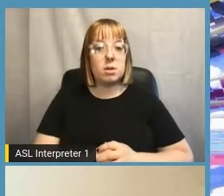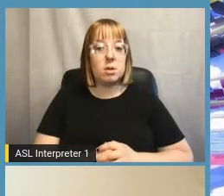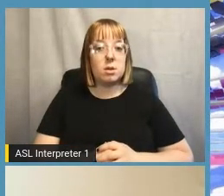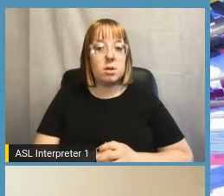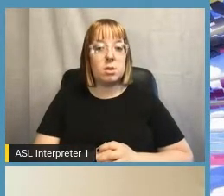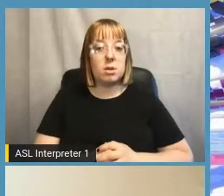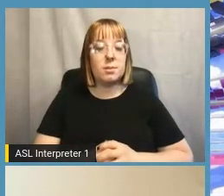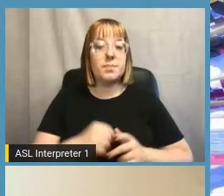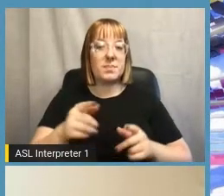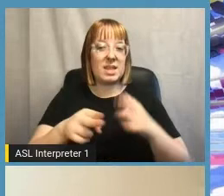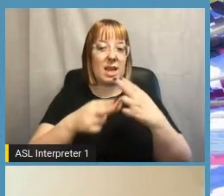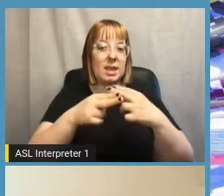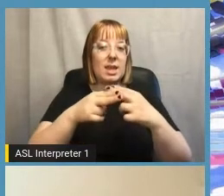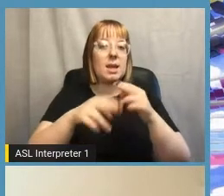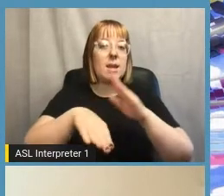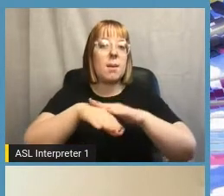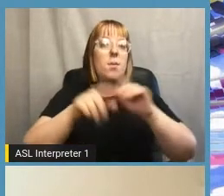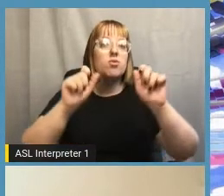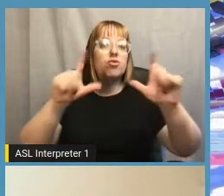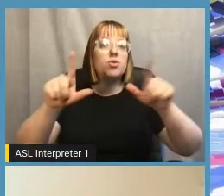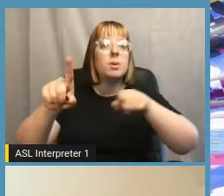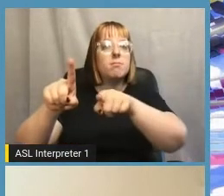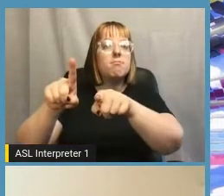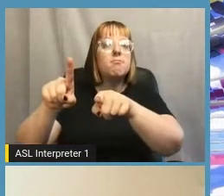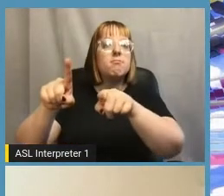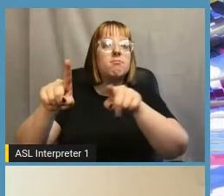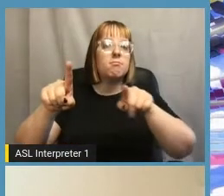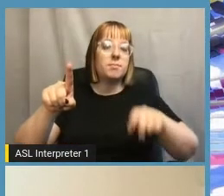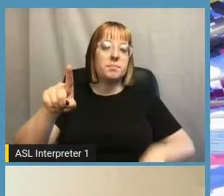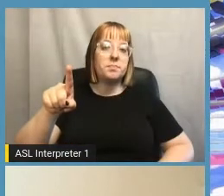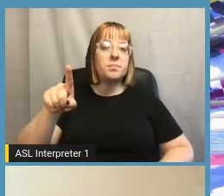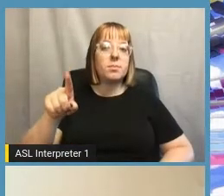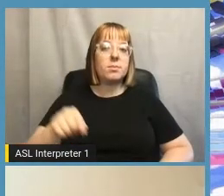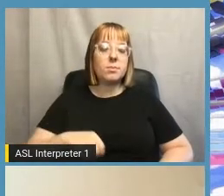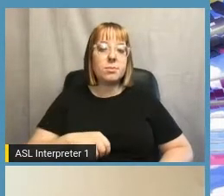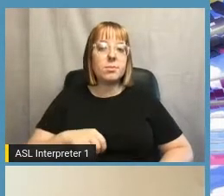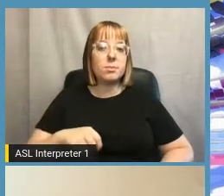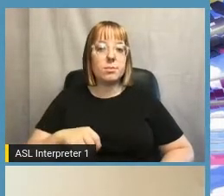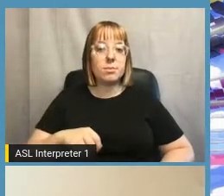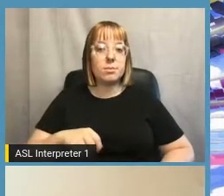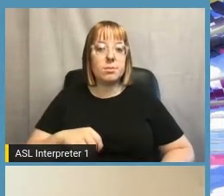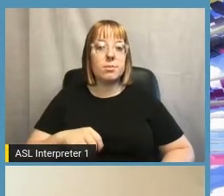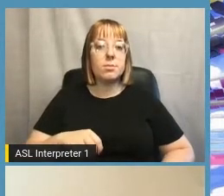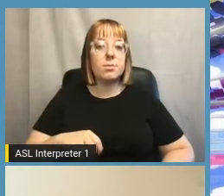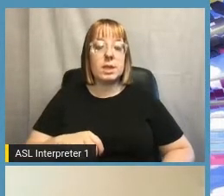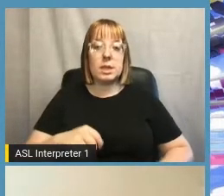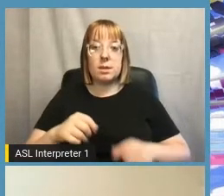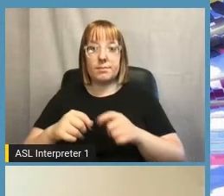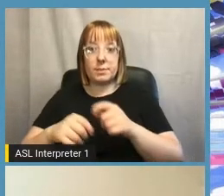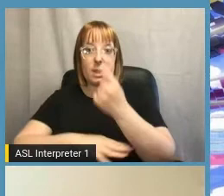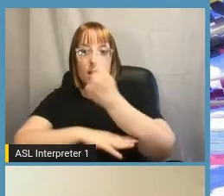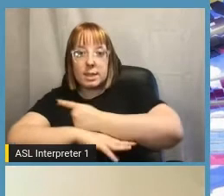multiverses and beyond um you can see that um there's a date this is all set up by ibm they